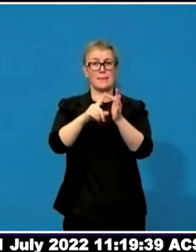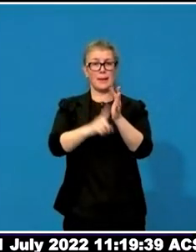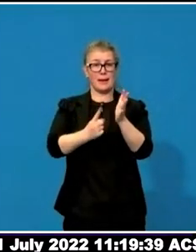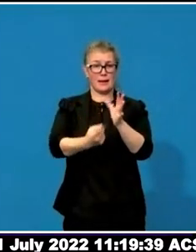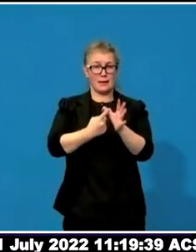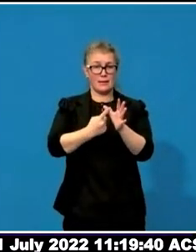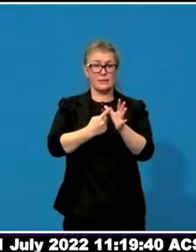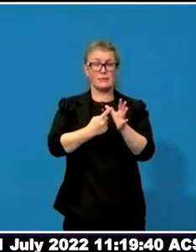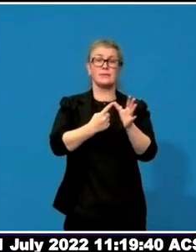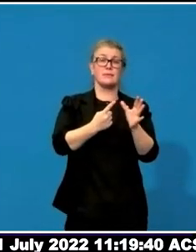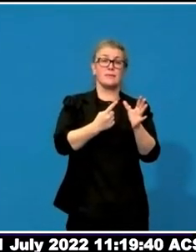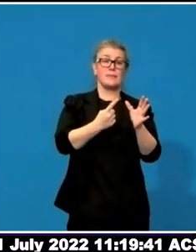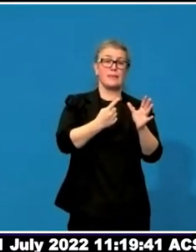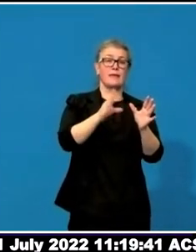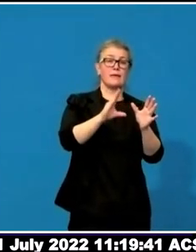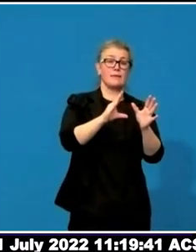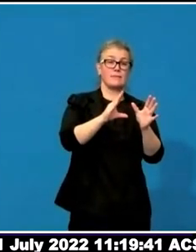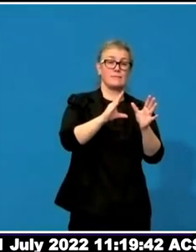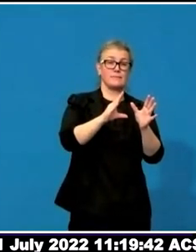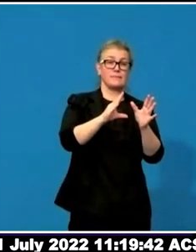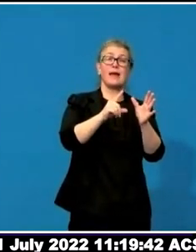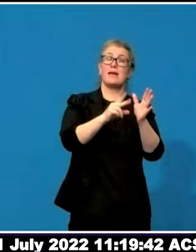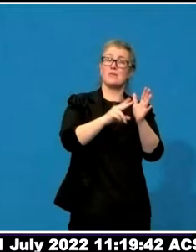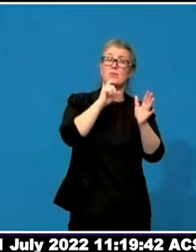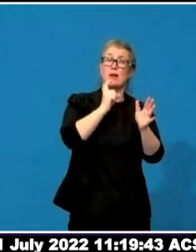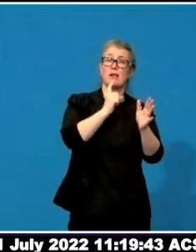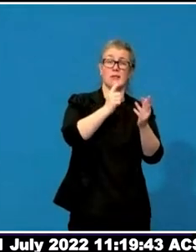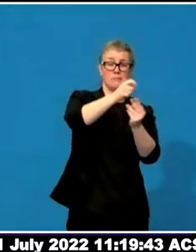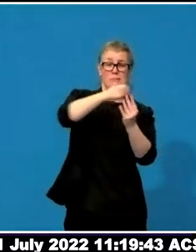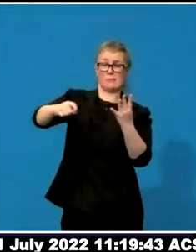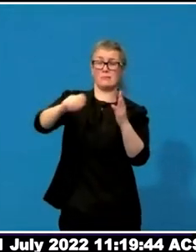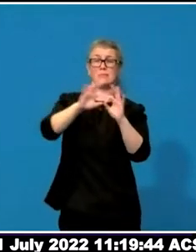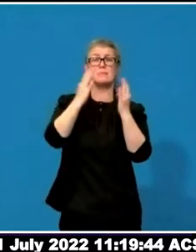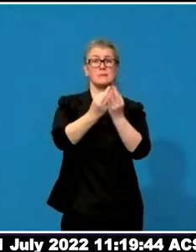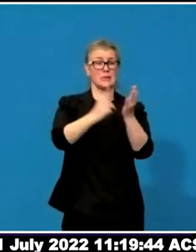BRAMS. You will hear in particular from Pat Turner, that the Chair has referred to, the